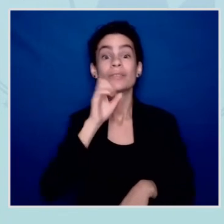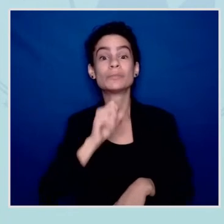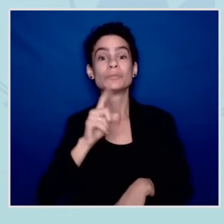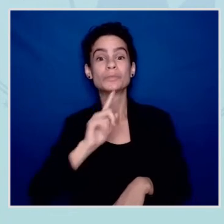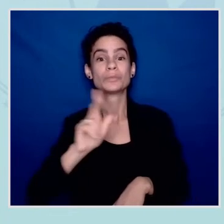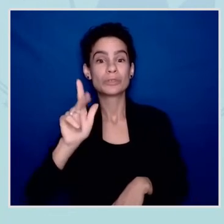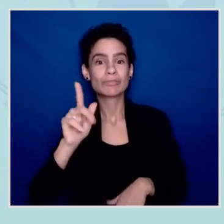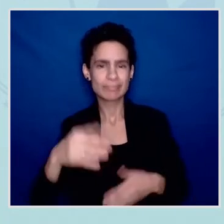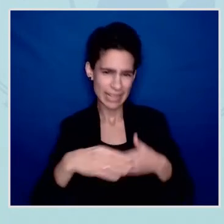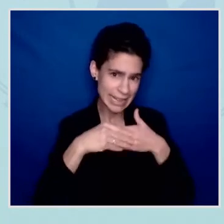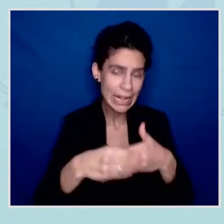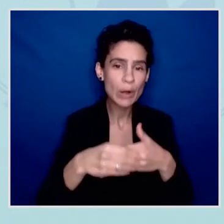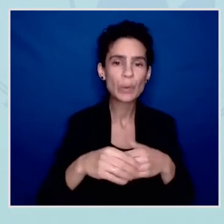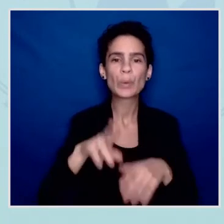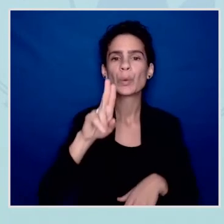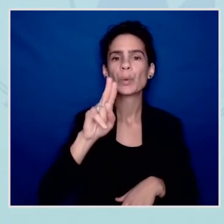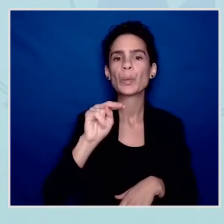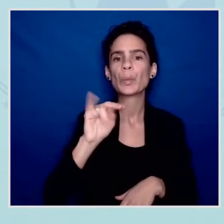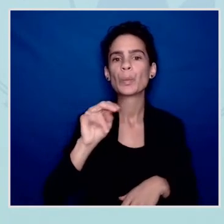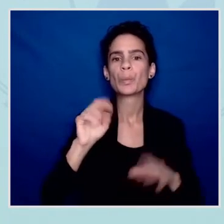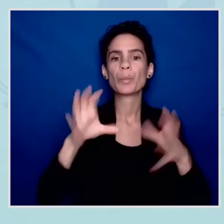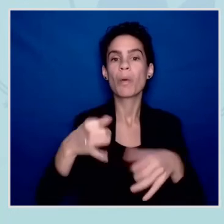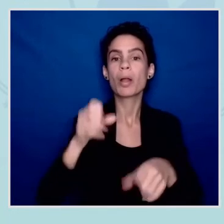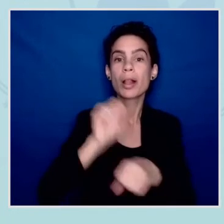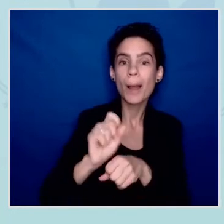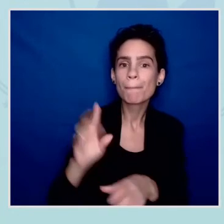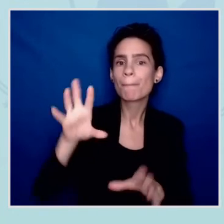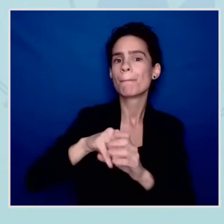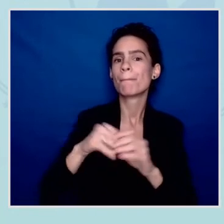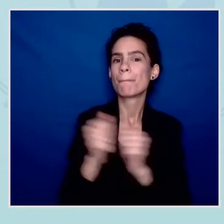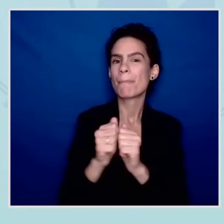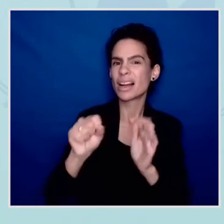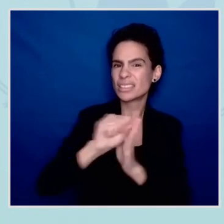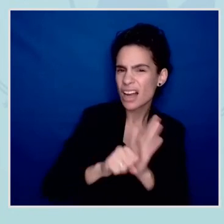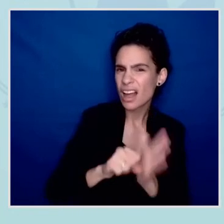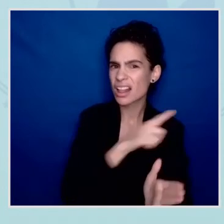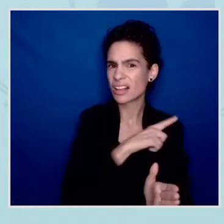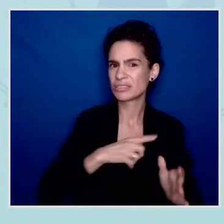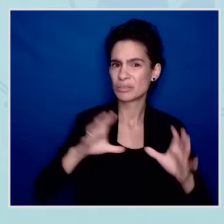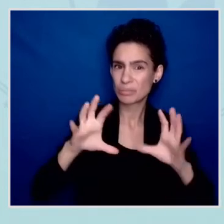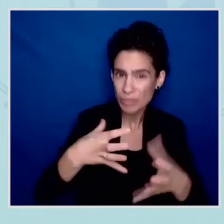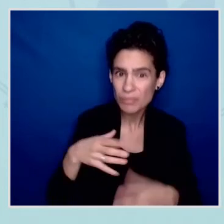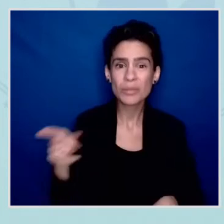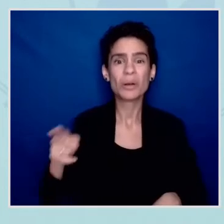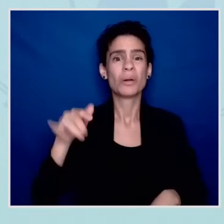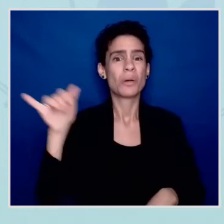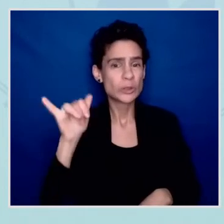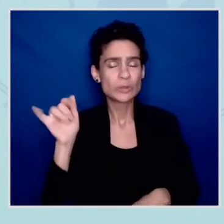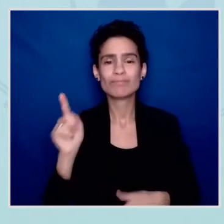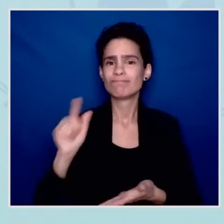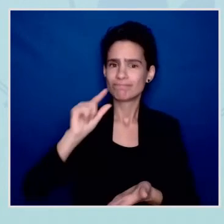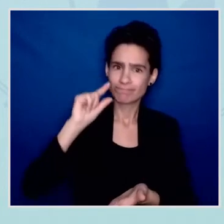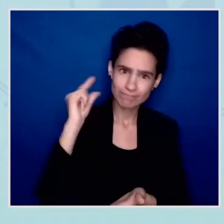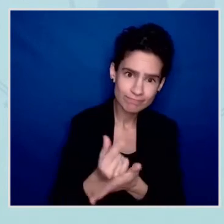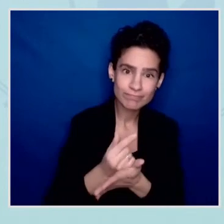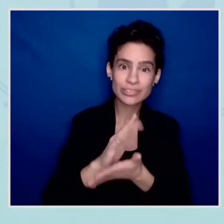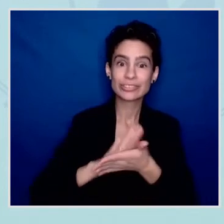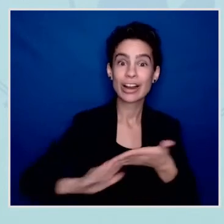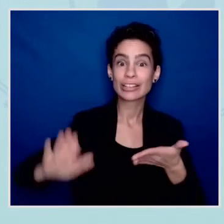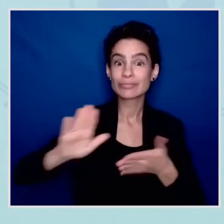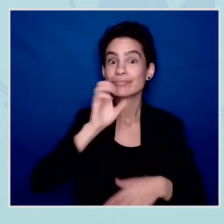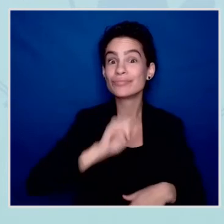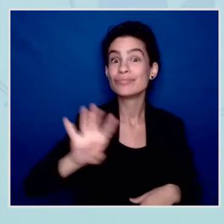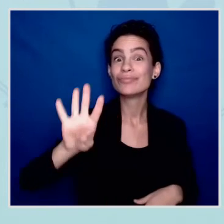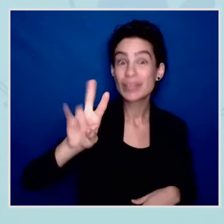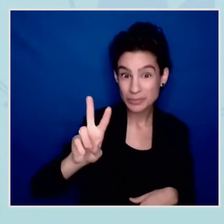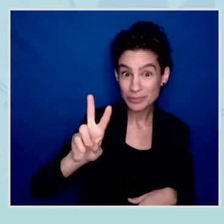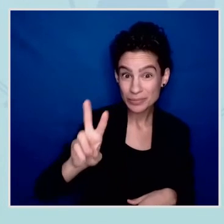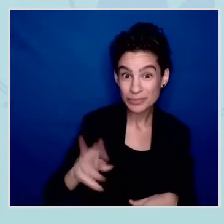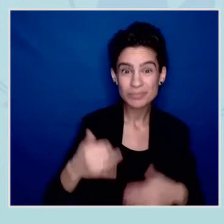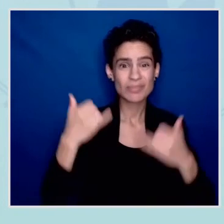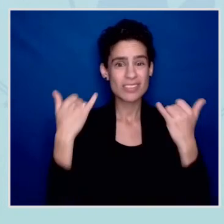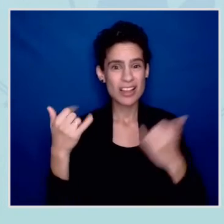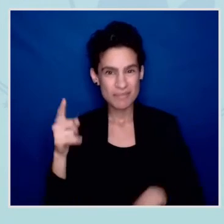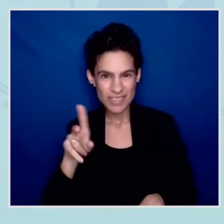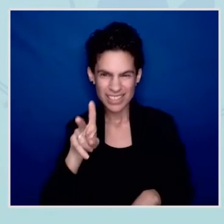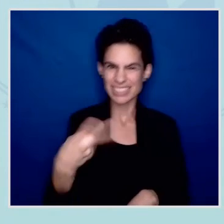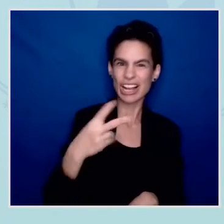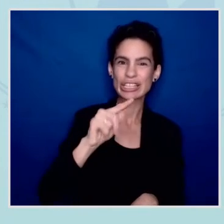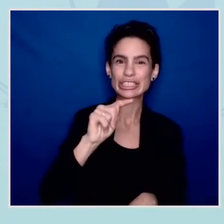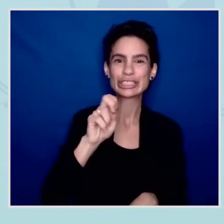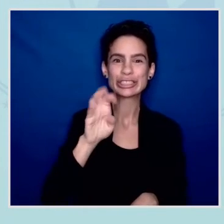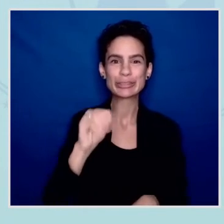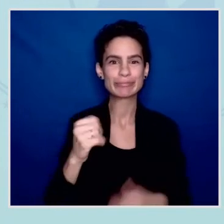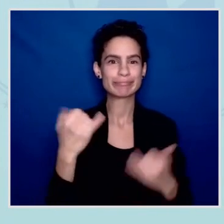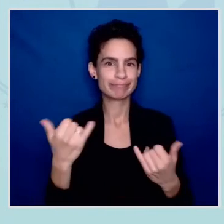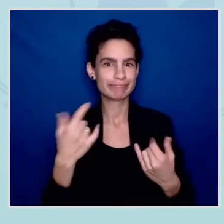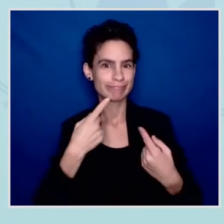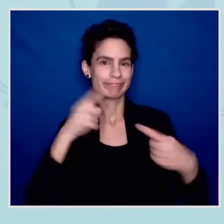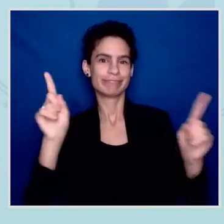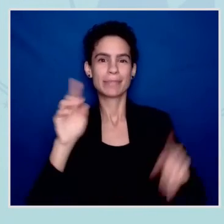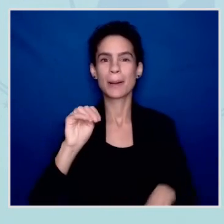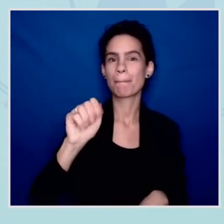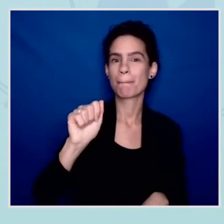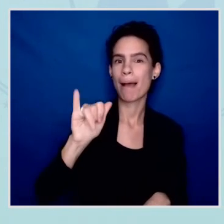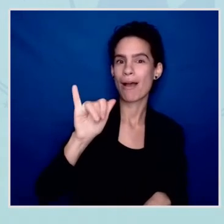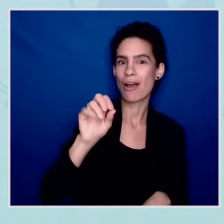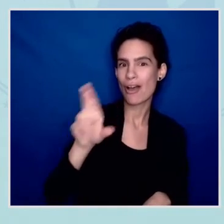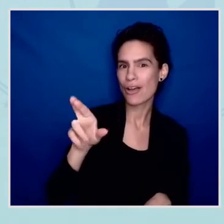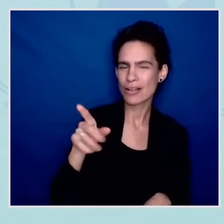BEAT IT AT AGE 11, JOINED THE